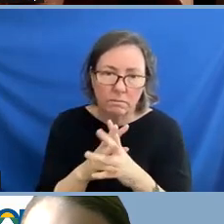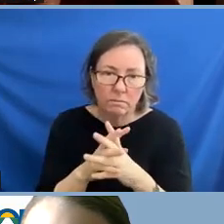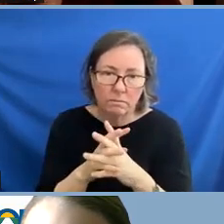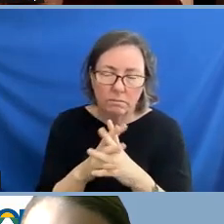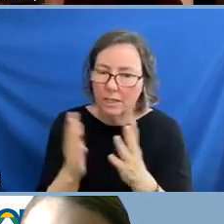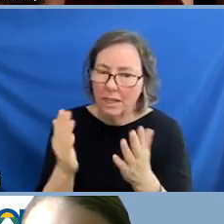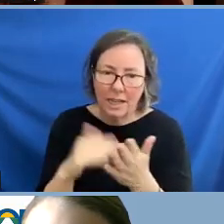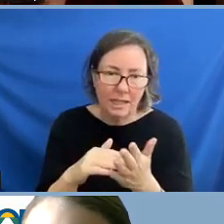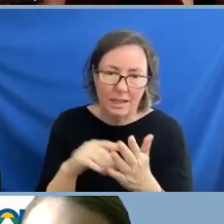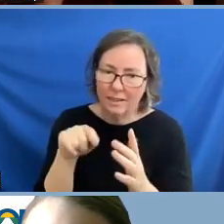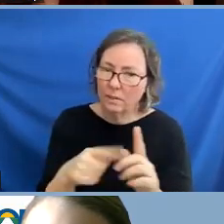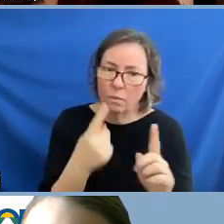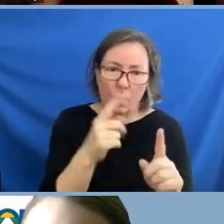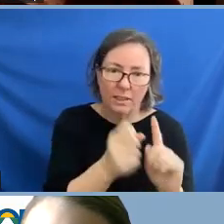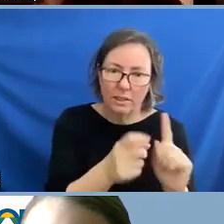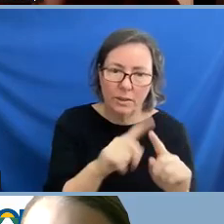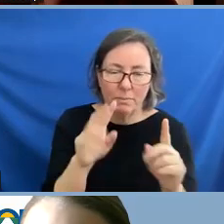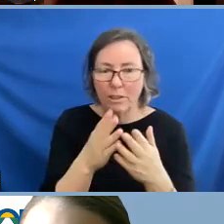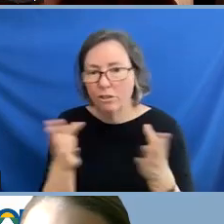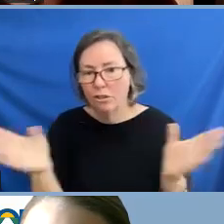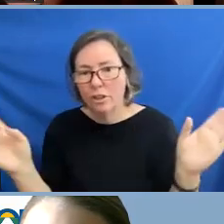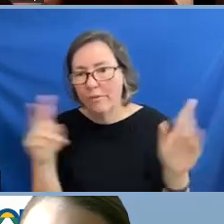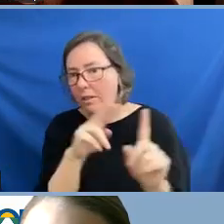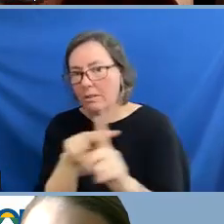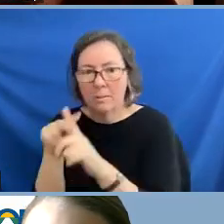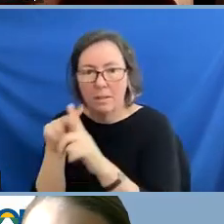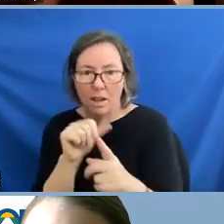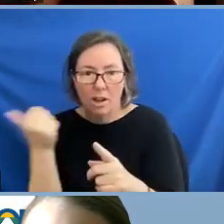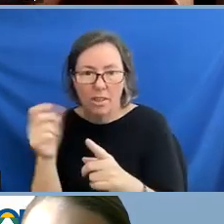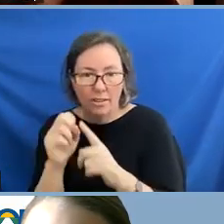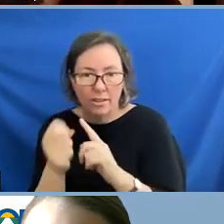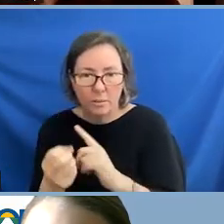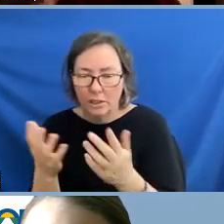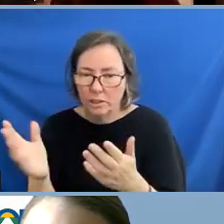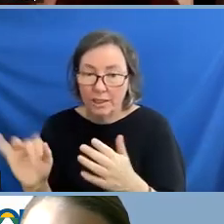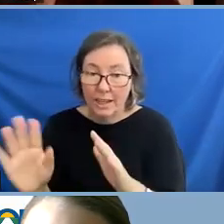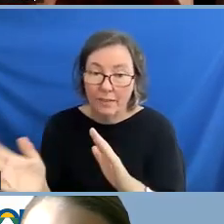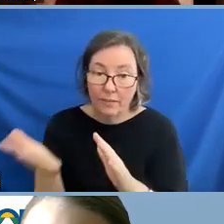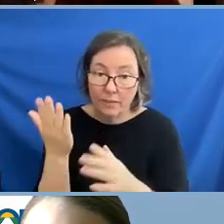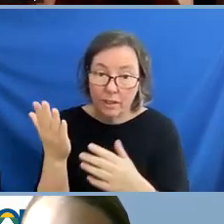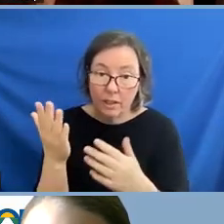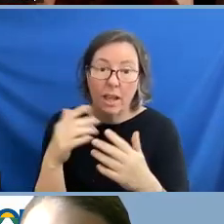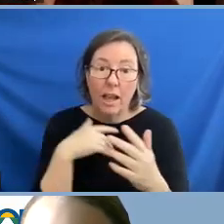this is one situation. But in other situations where I do connect with managers, right, to